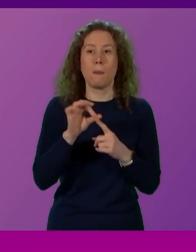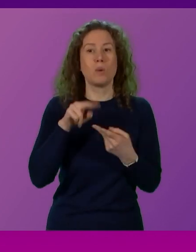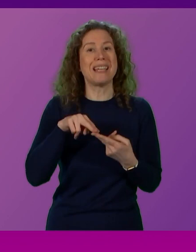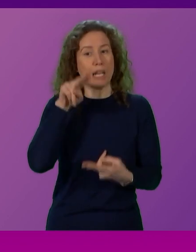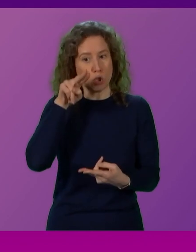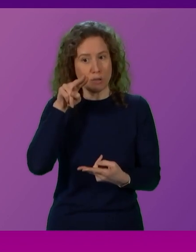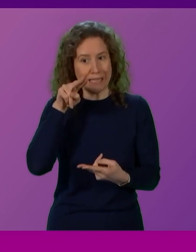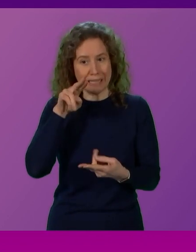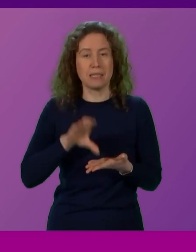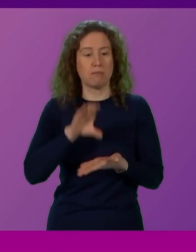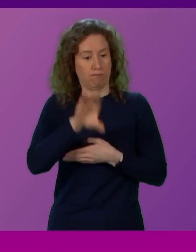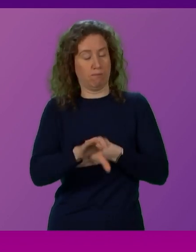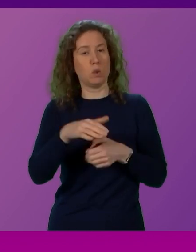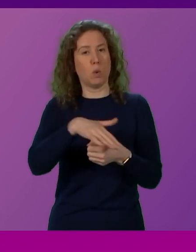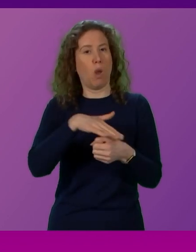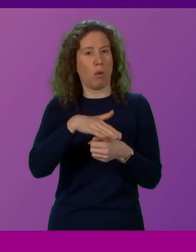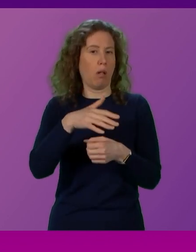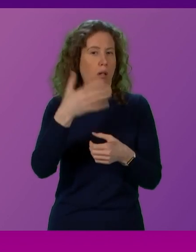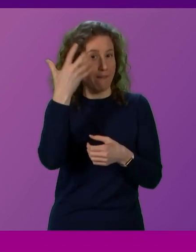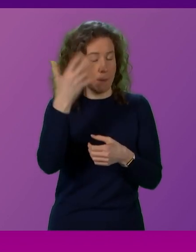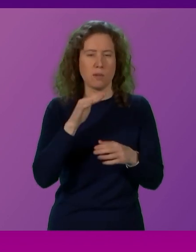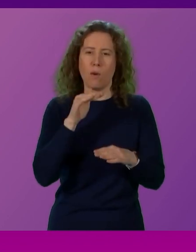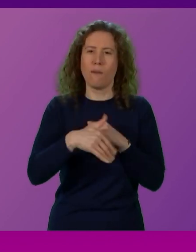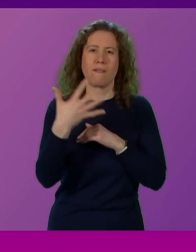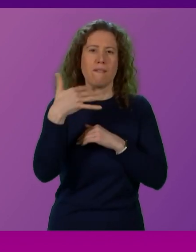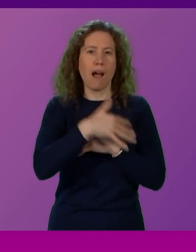the resources available to local government of more than £570 million.